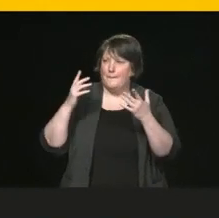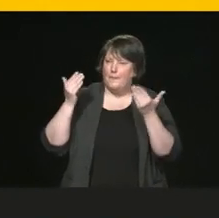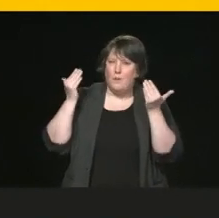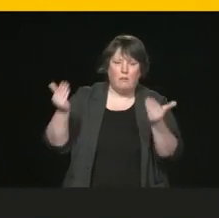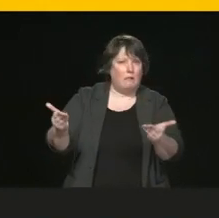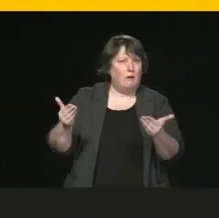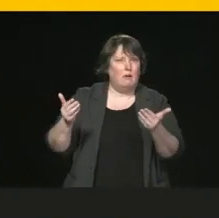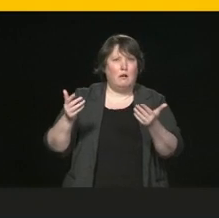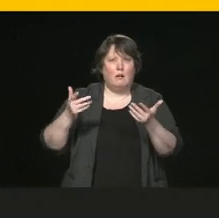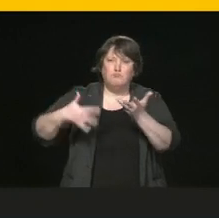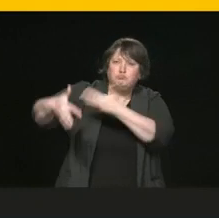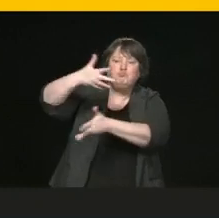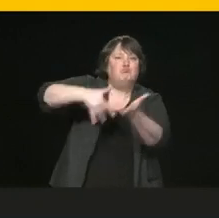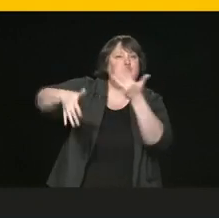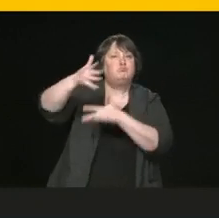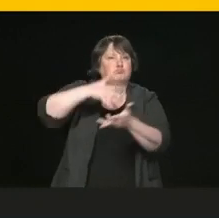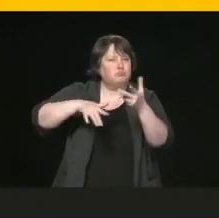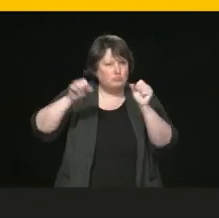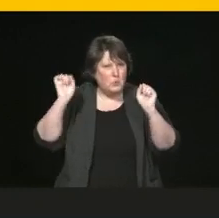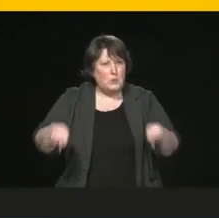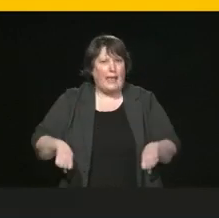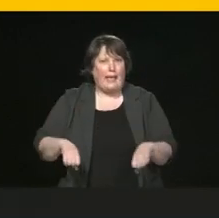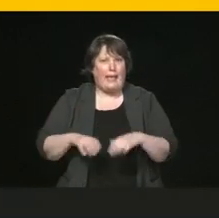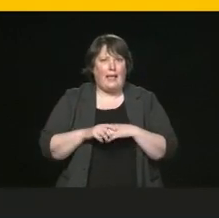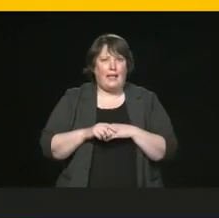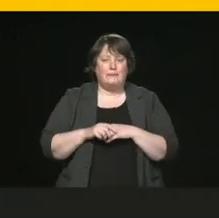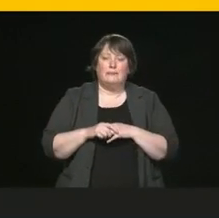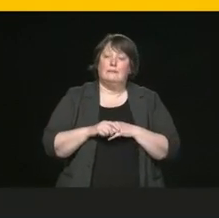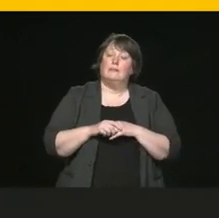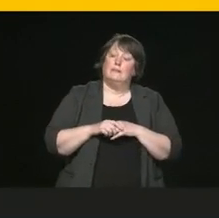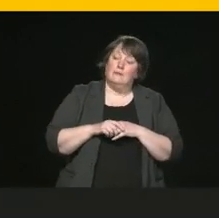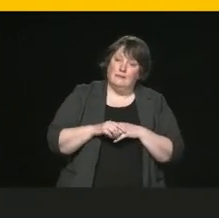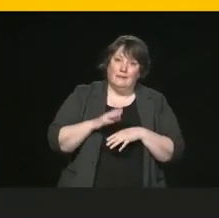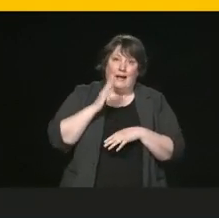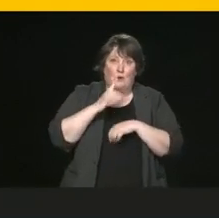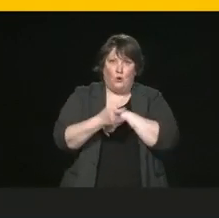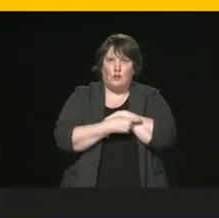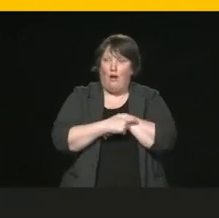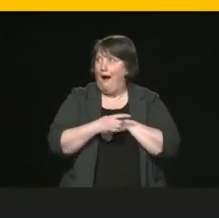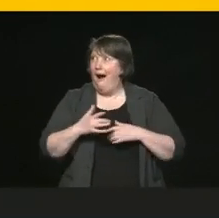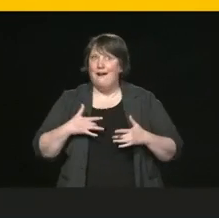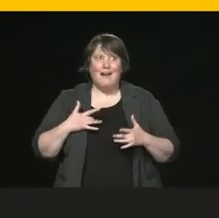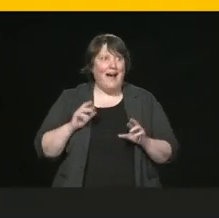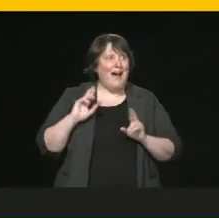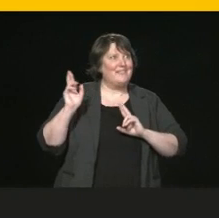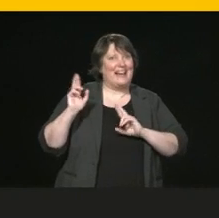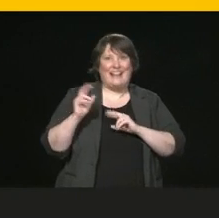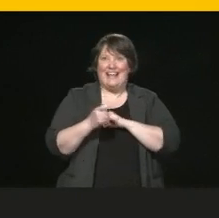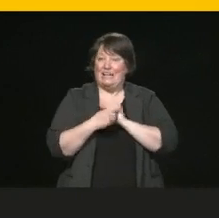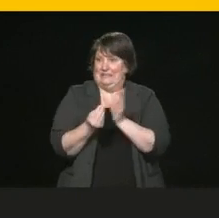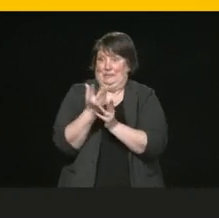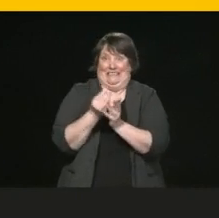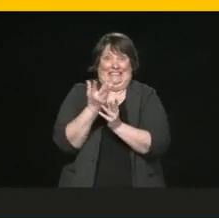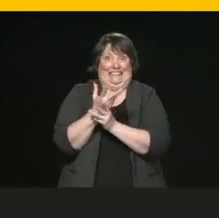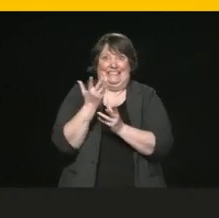I REALIZE FOR A NUMBER OF DAYS PEOPLE HAVE BEEN TALK ABOUT RE-OPENING THE ECONOMY AGAIN AND GETTING BACK TO WORK AND BEING ABLE TO GO